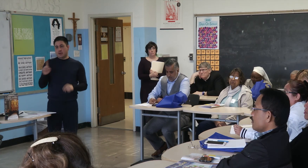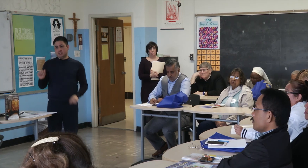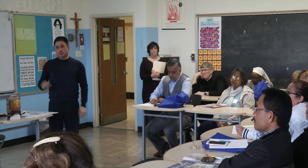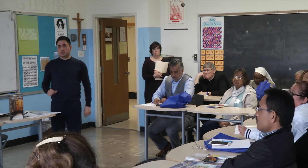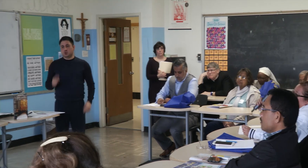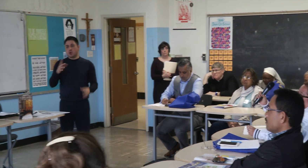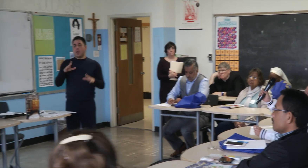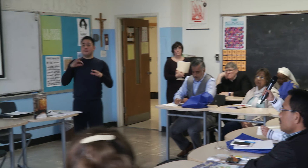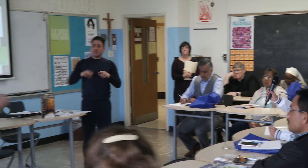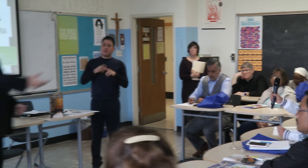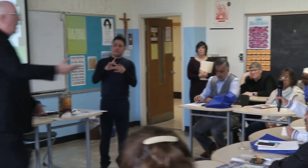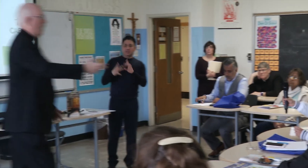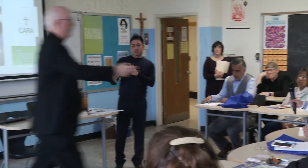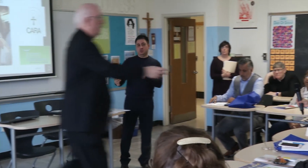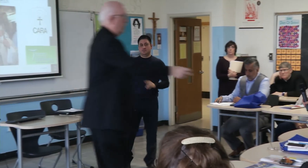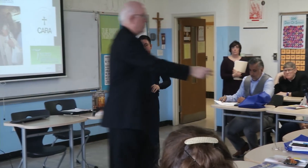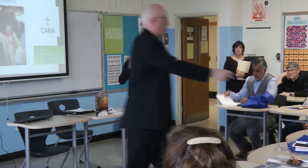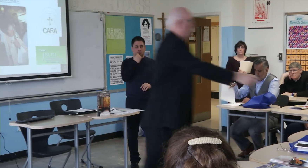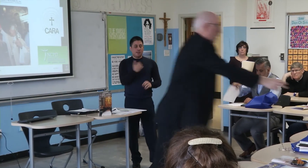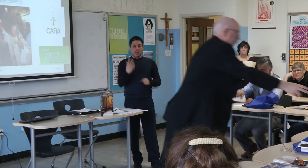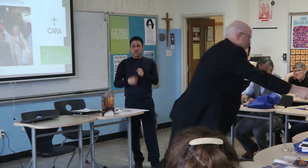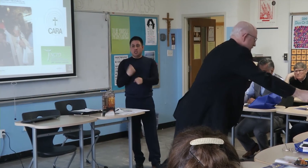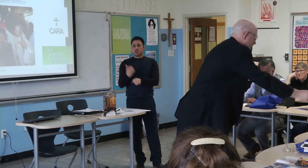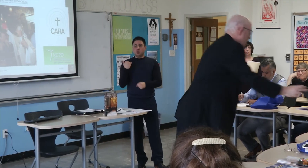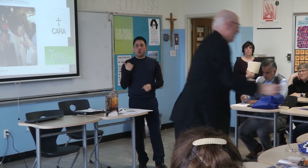Yes, thank you. Many years ago when I was a